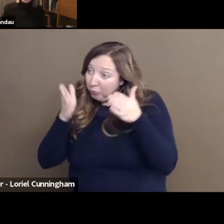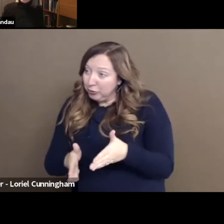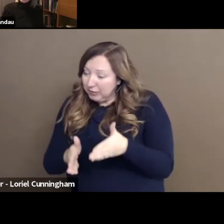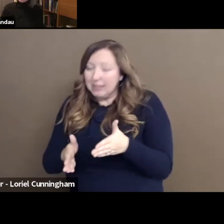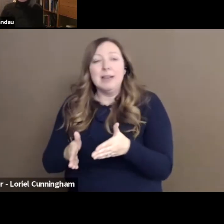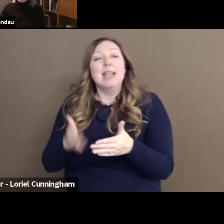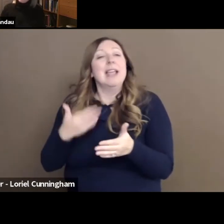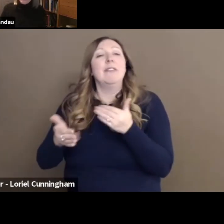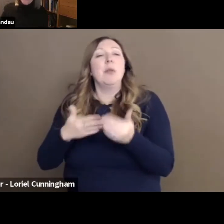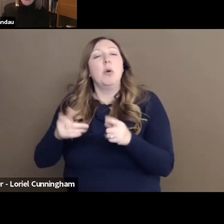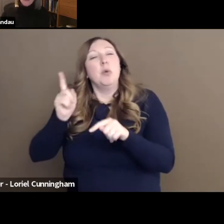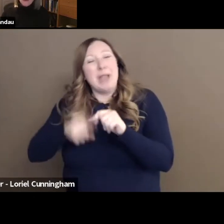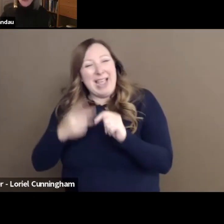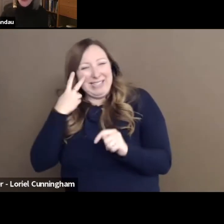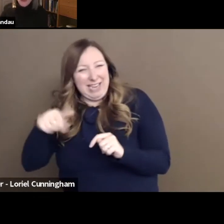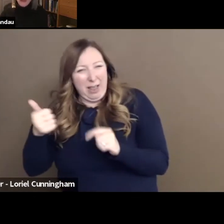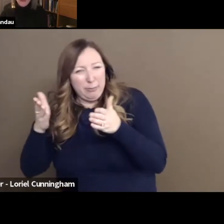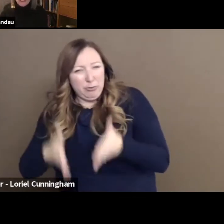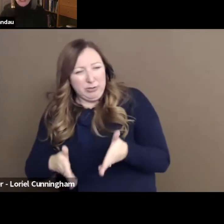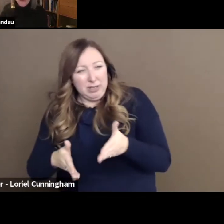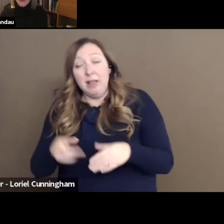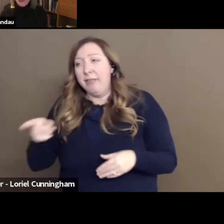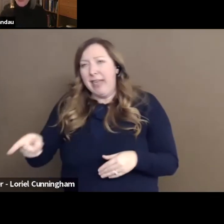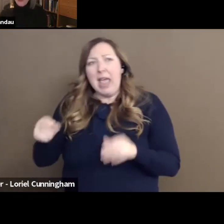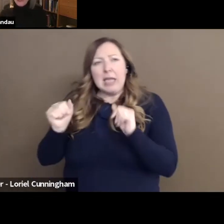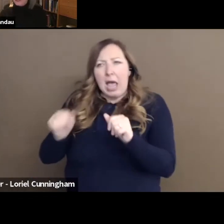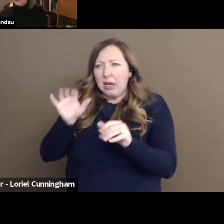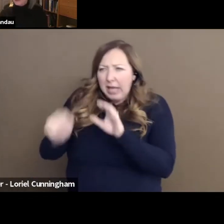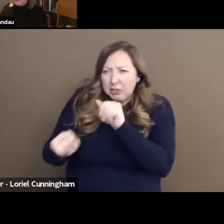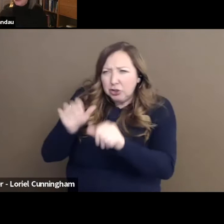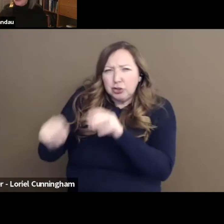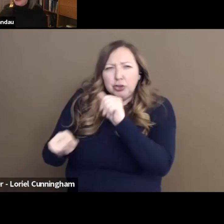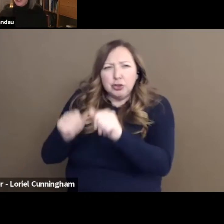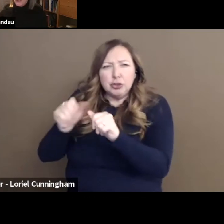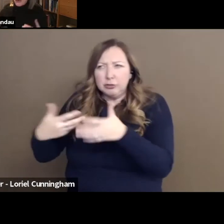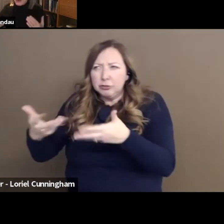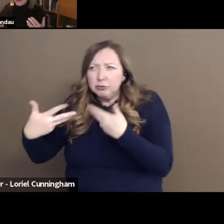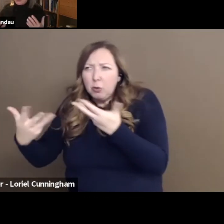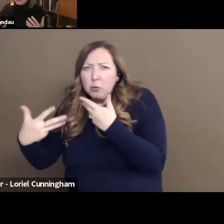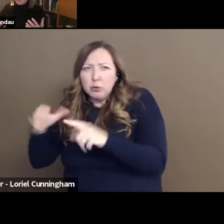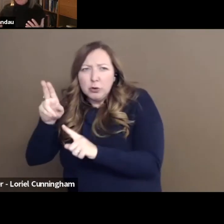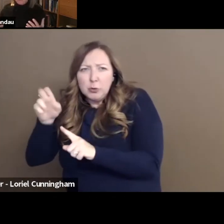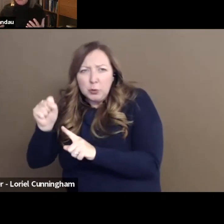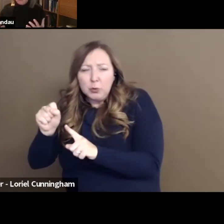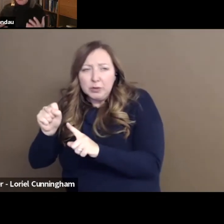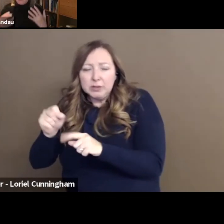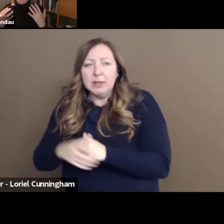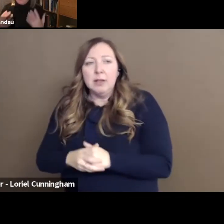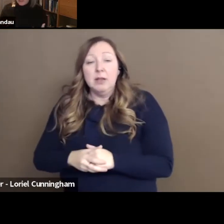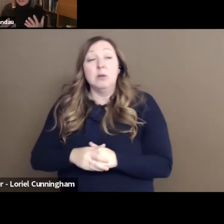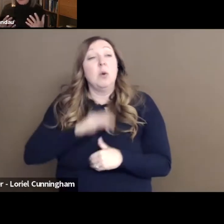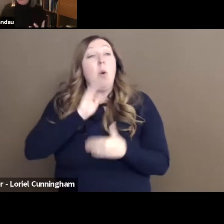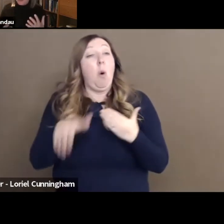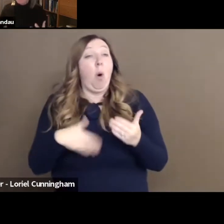in all of these tasks that we've done with them we see what we call persistent structure their age equivalent is